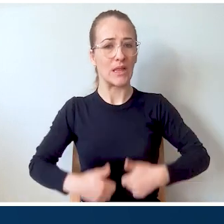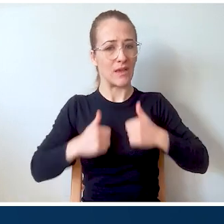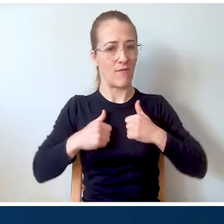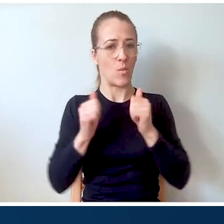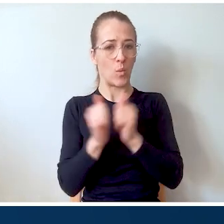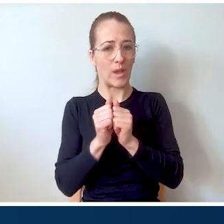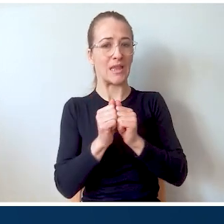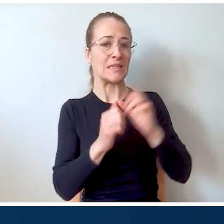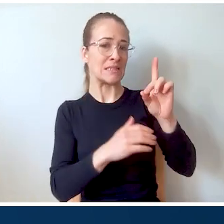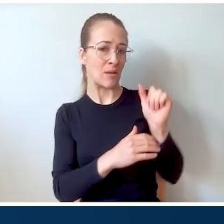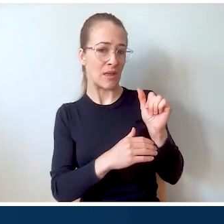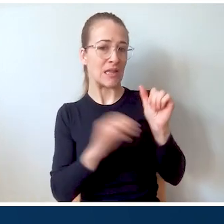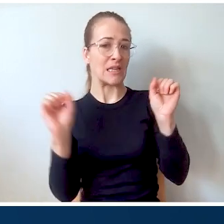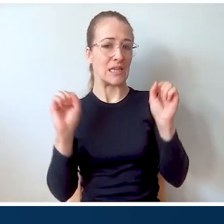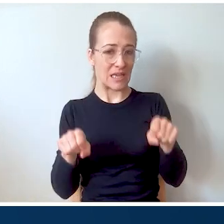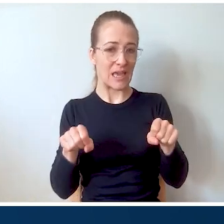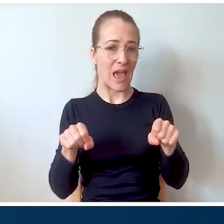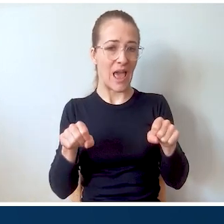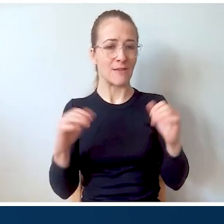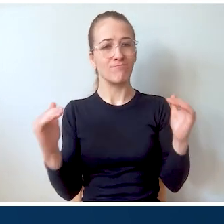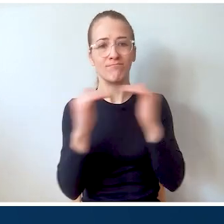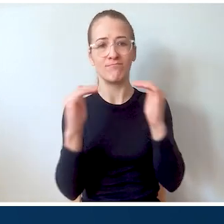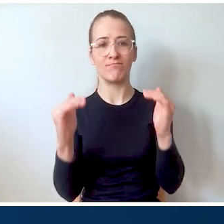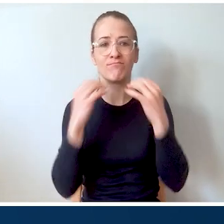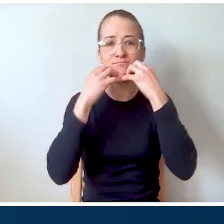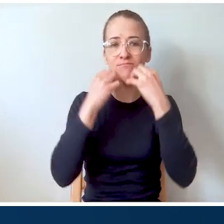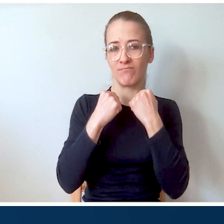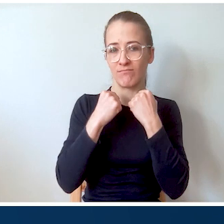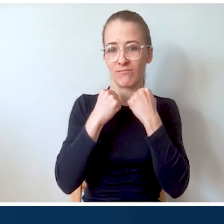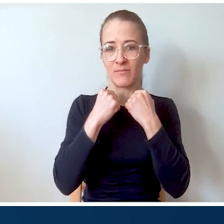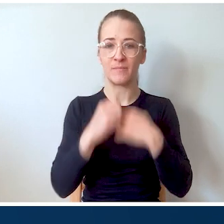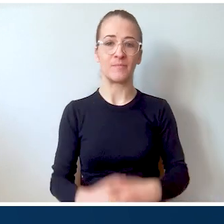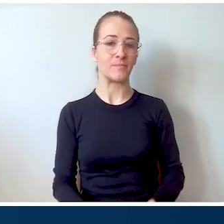can be as such, equally valued. I think it's so interesting